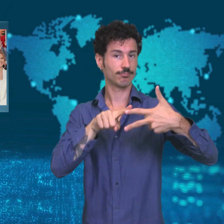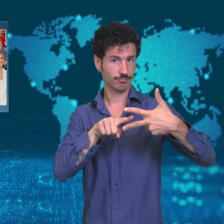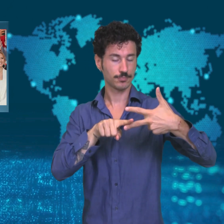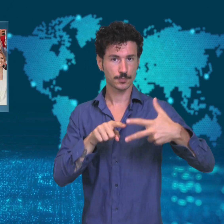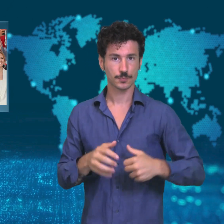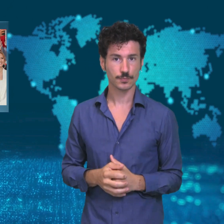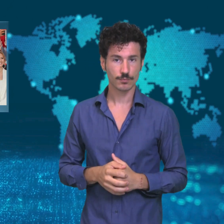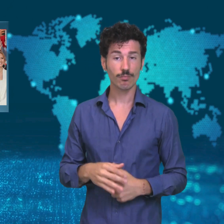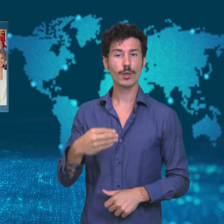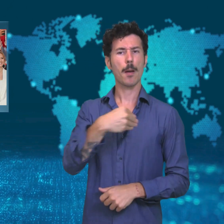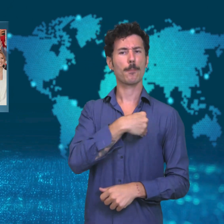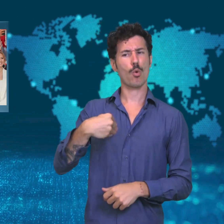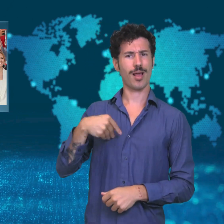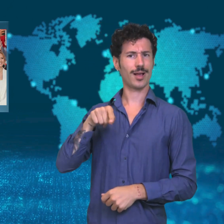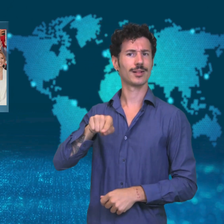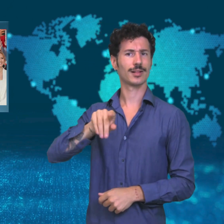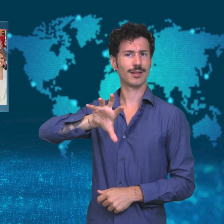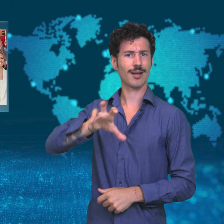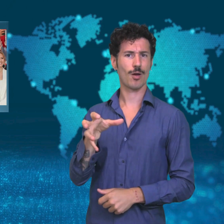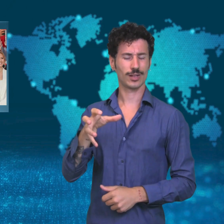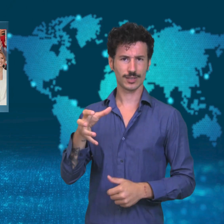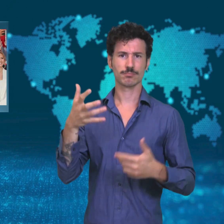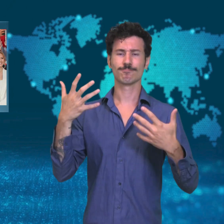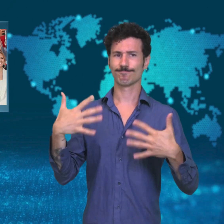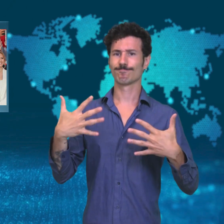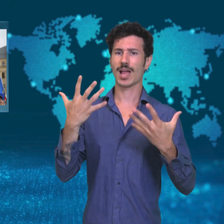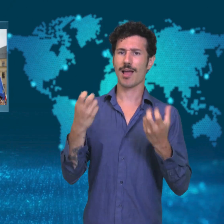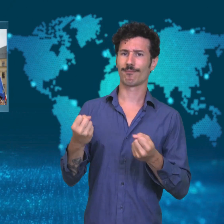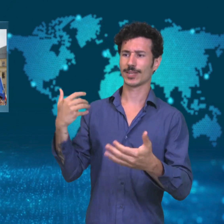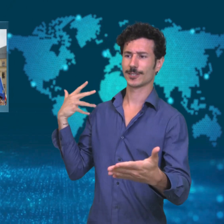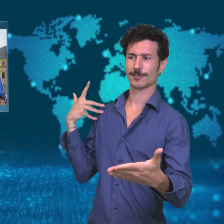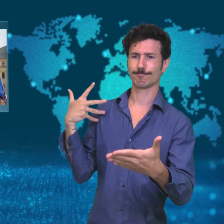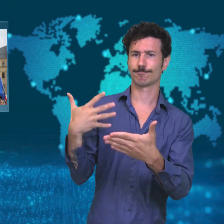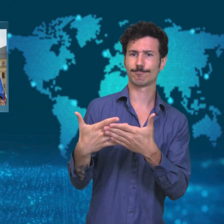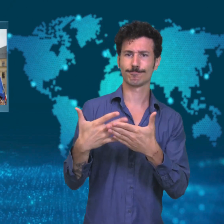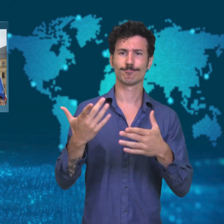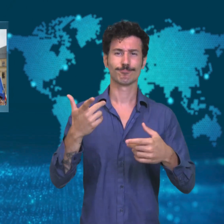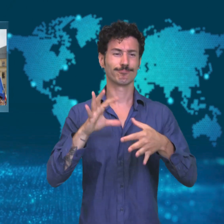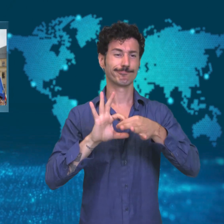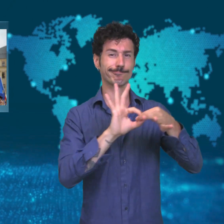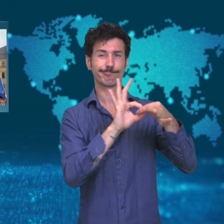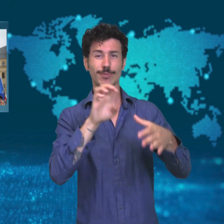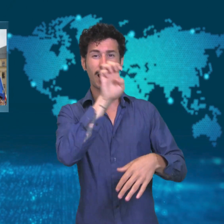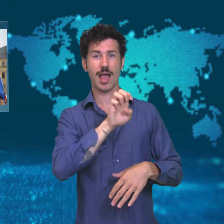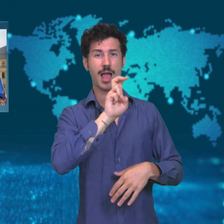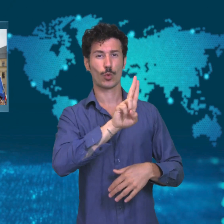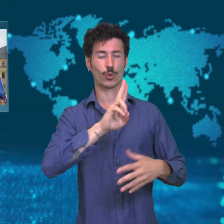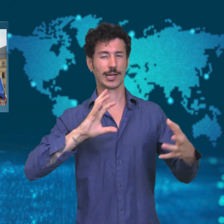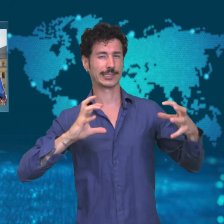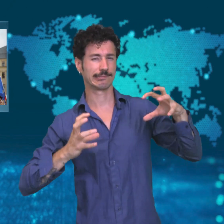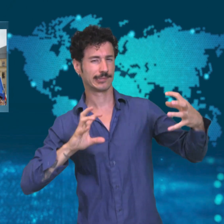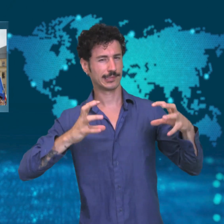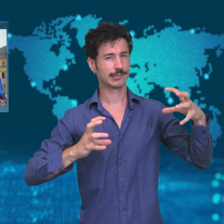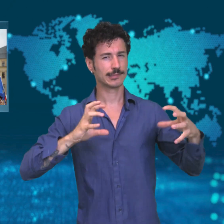Poland already has a strained relationship with the EU,